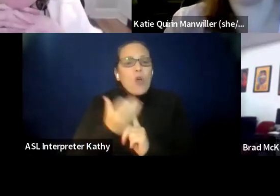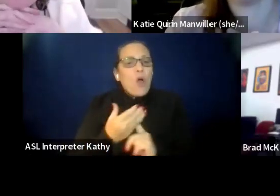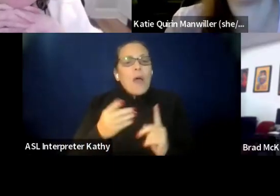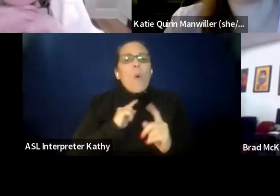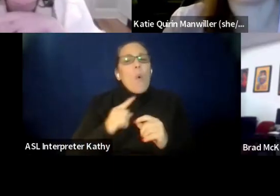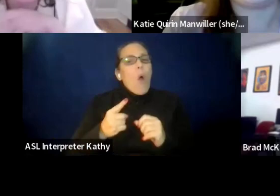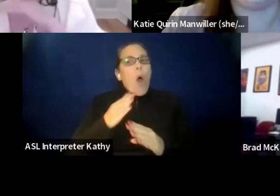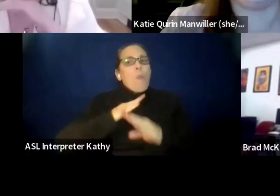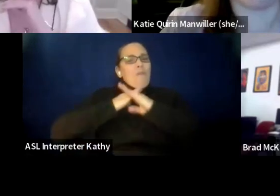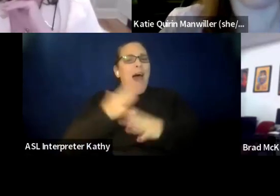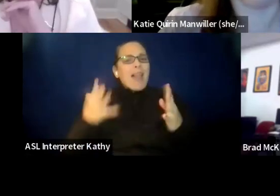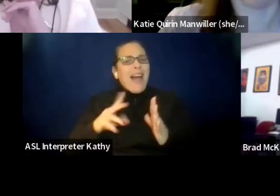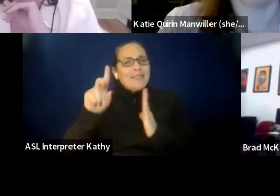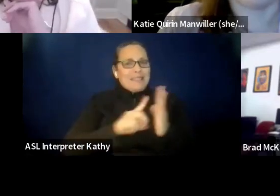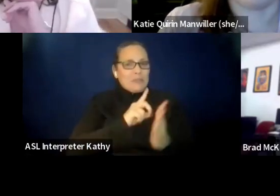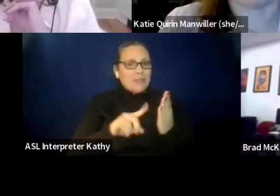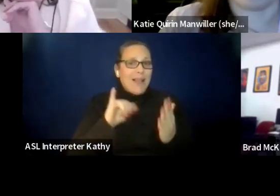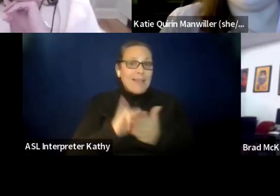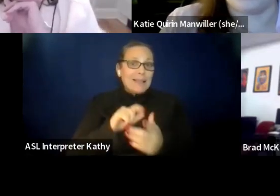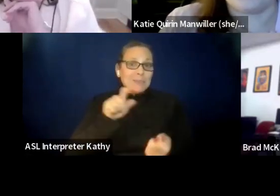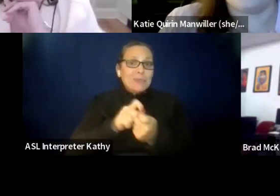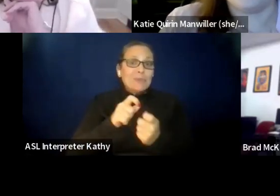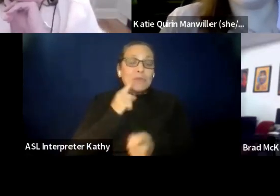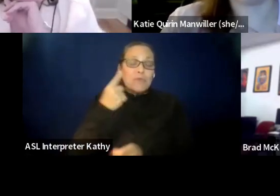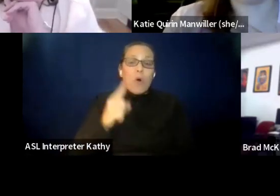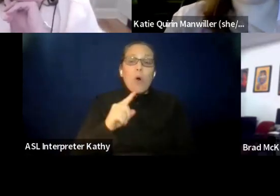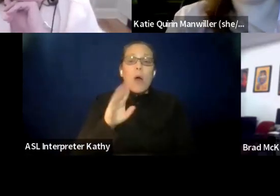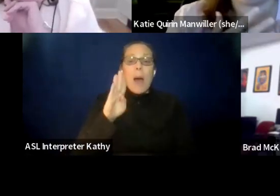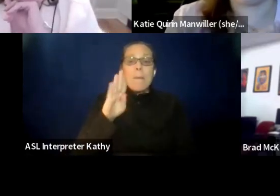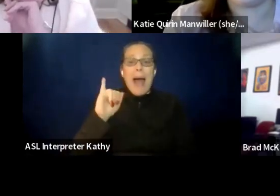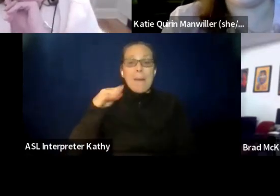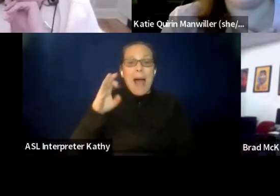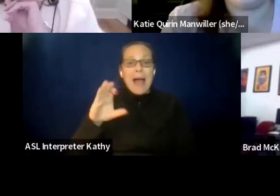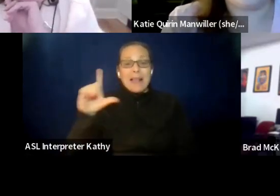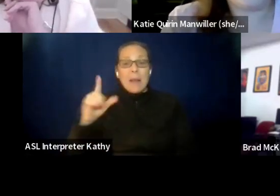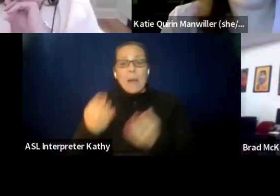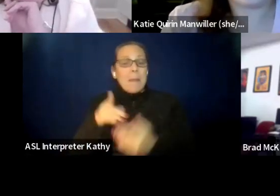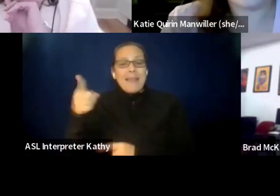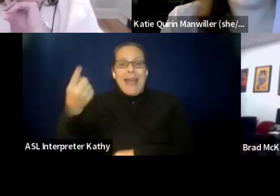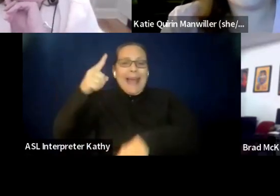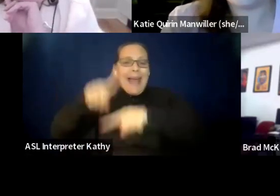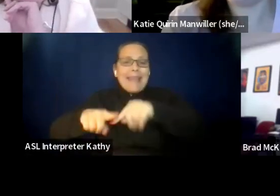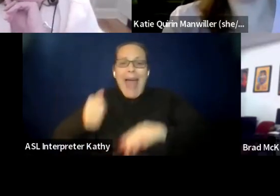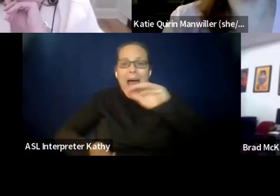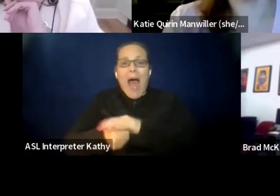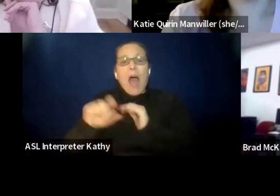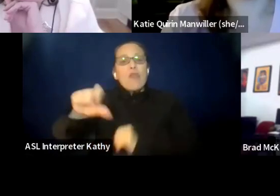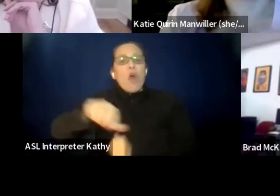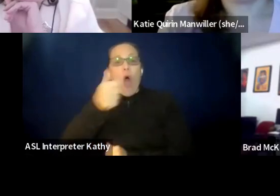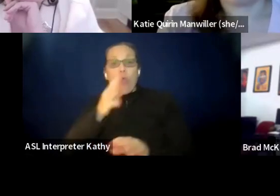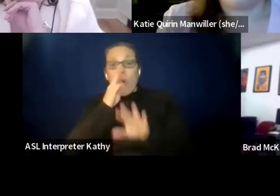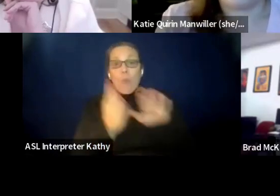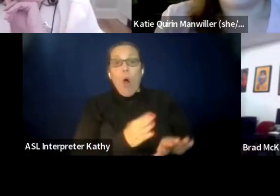did work hybrid, people won't have to request an accommodation.